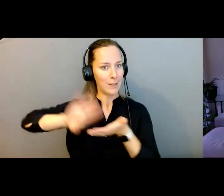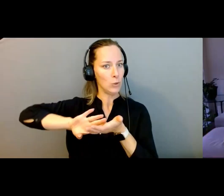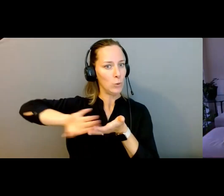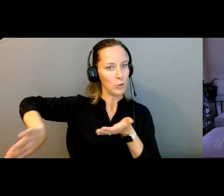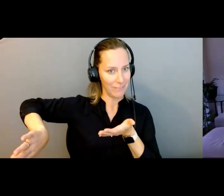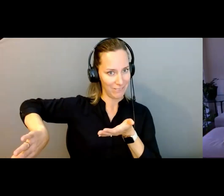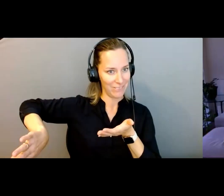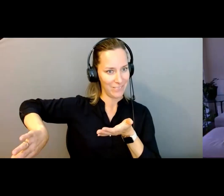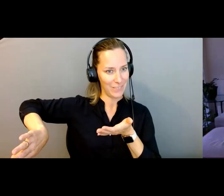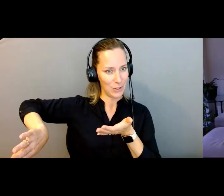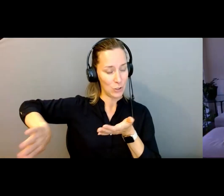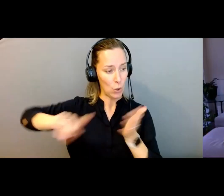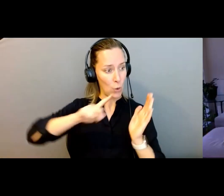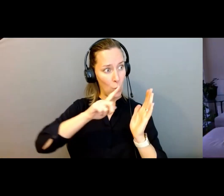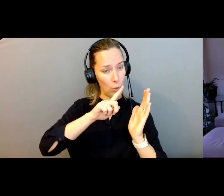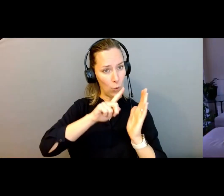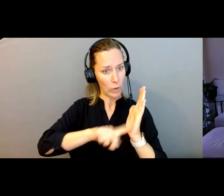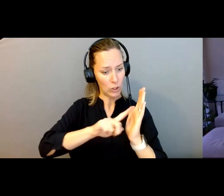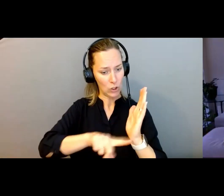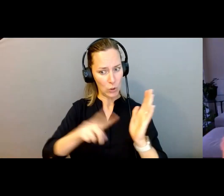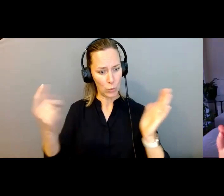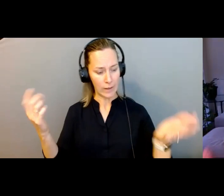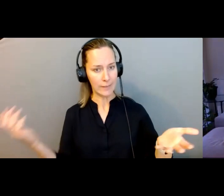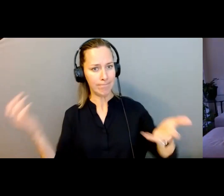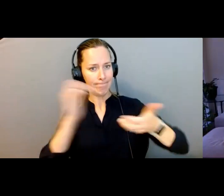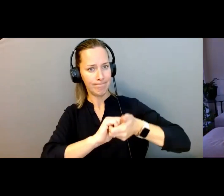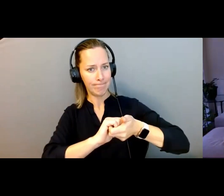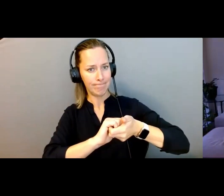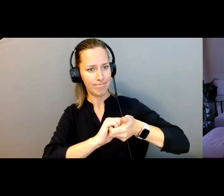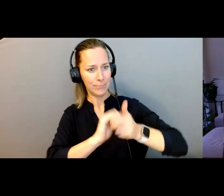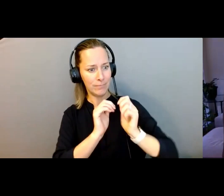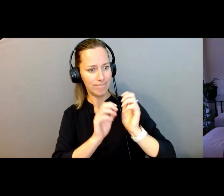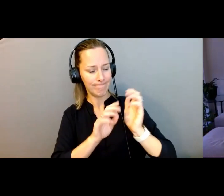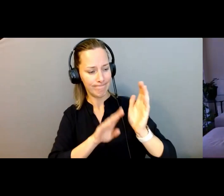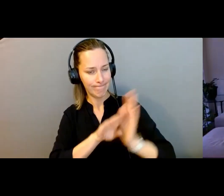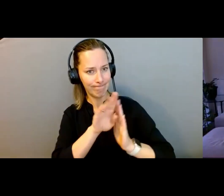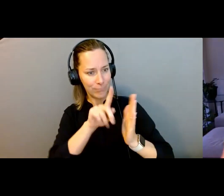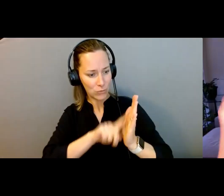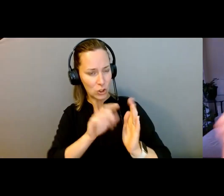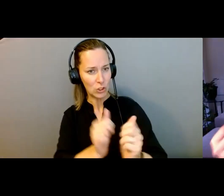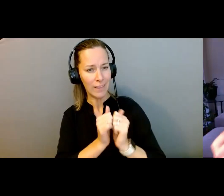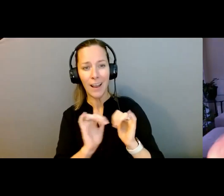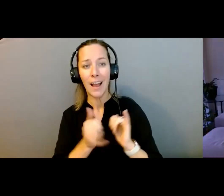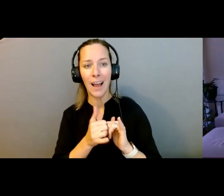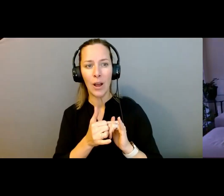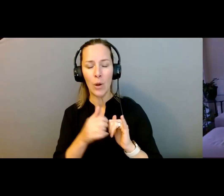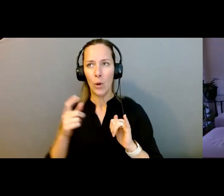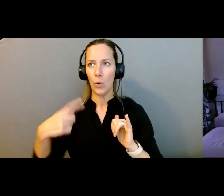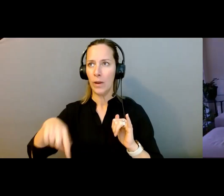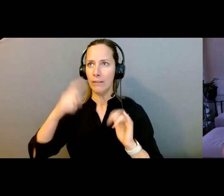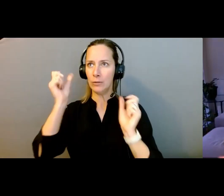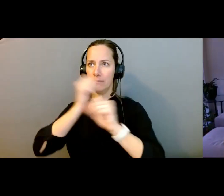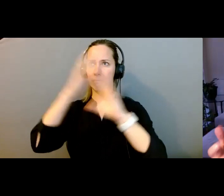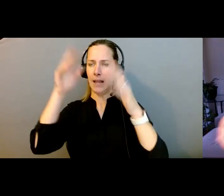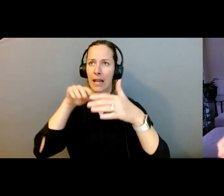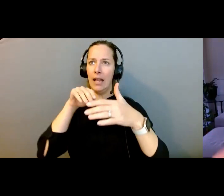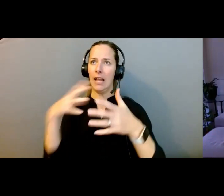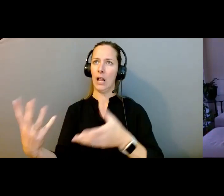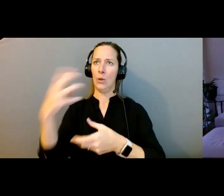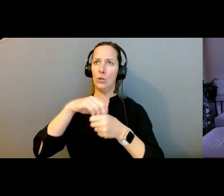co-create research? It requires imagining what inclusion looks like when we're gathering this